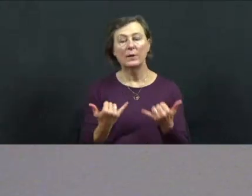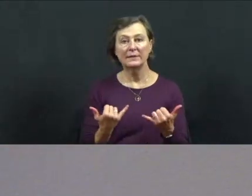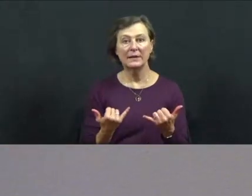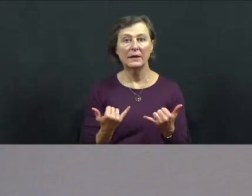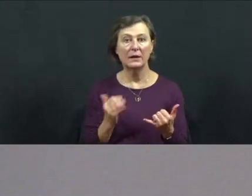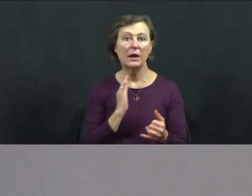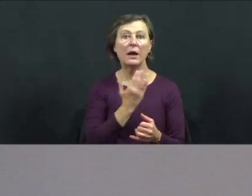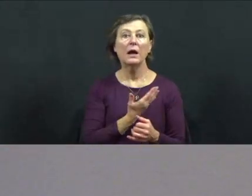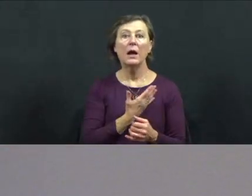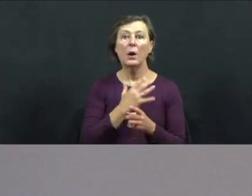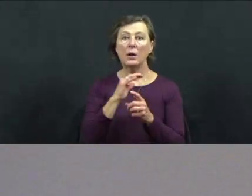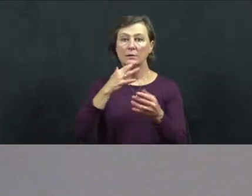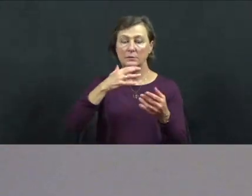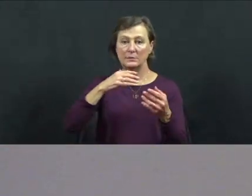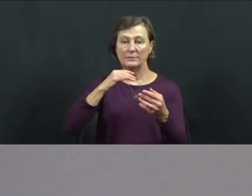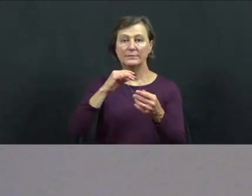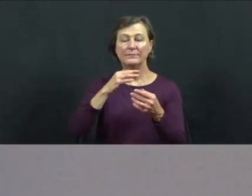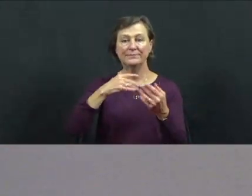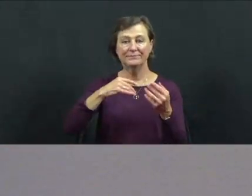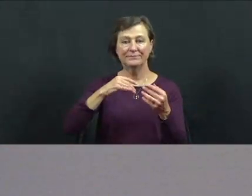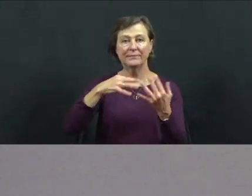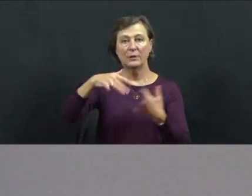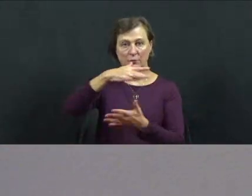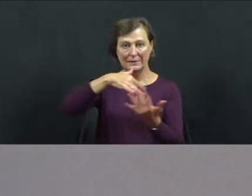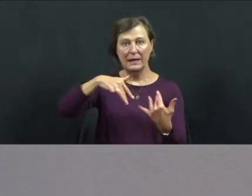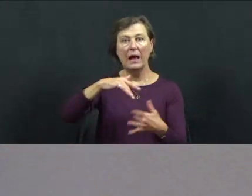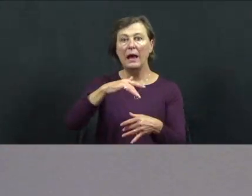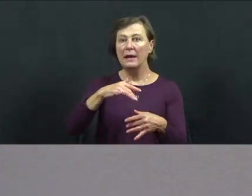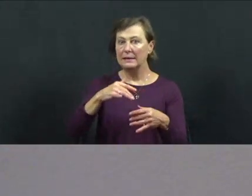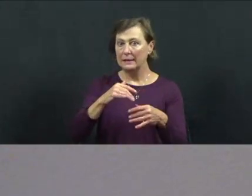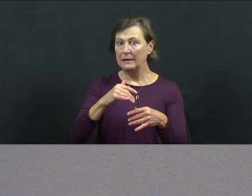our society at large is facing tremendous challenges